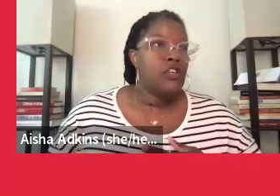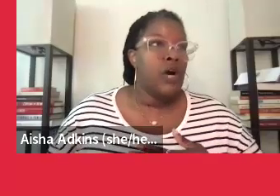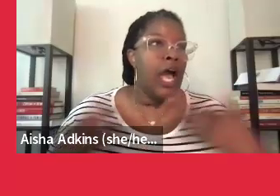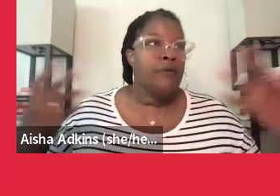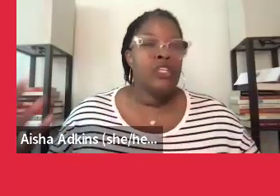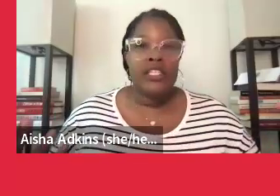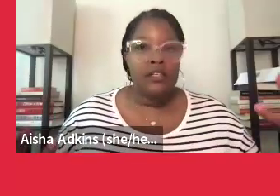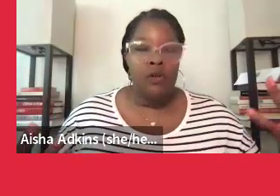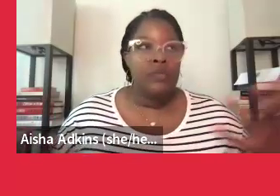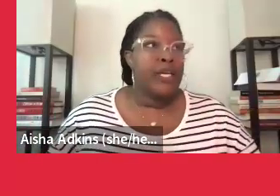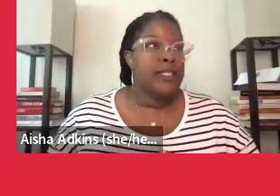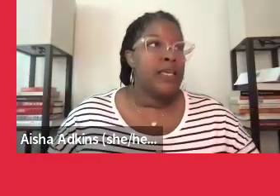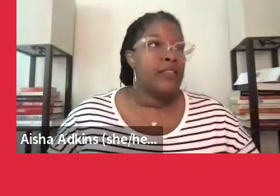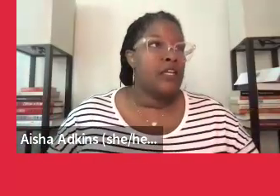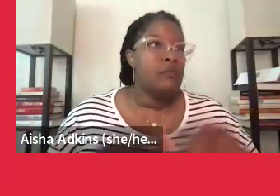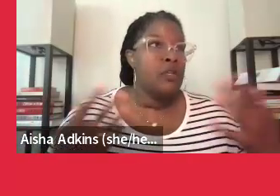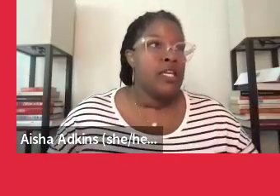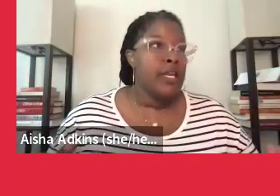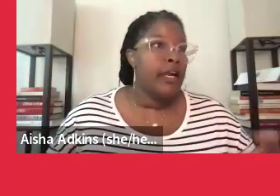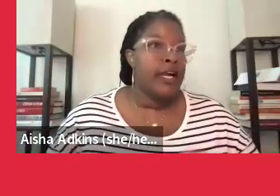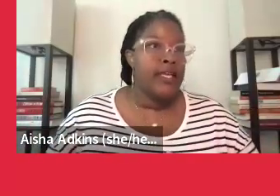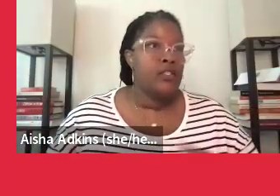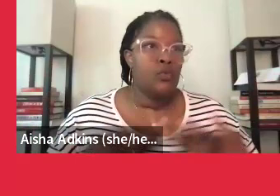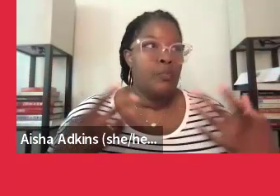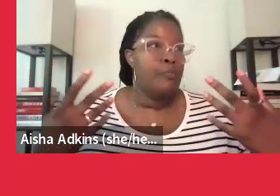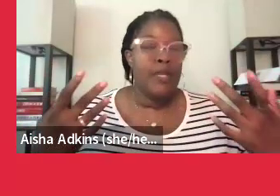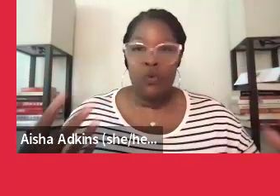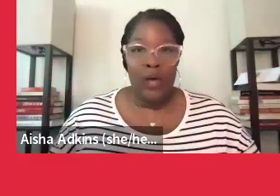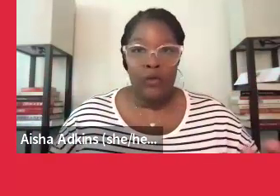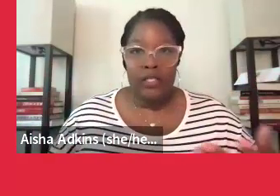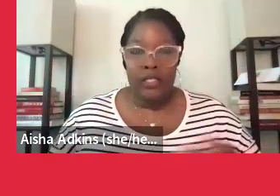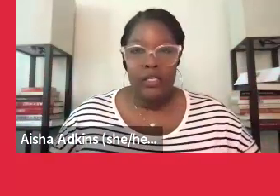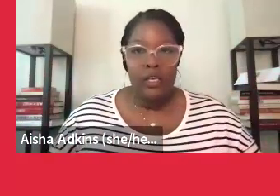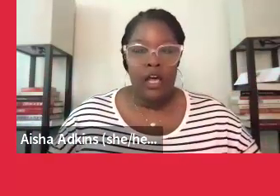I would just like to close by saying that community care is mental wellness;